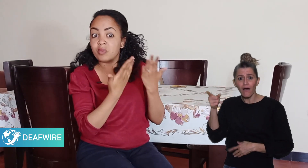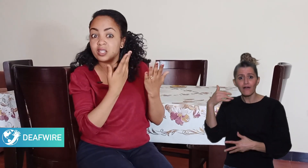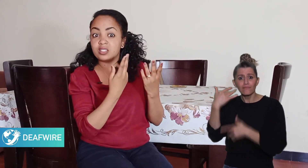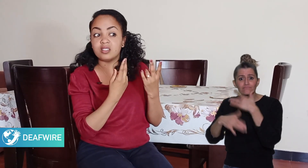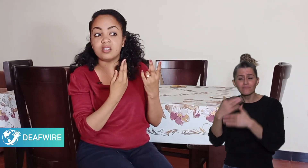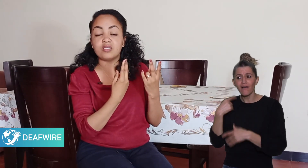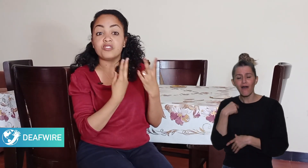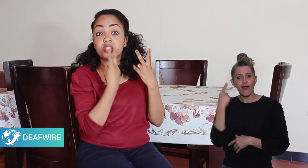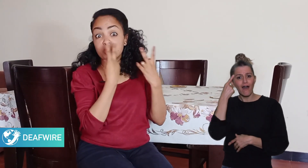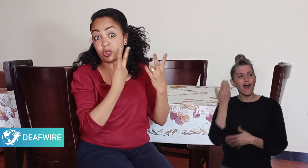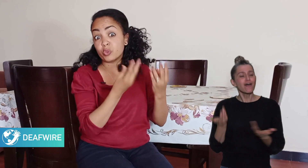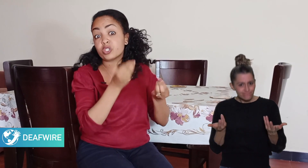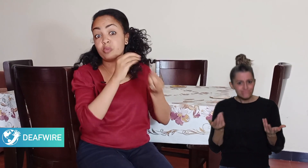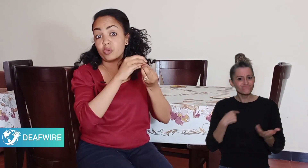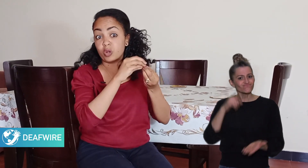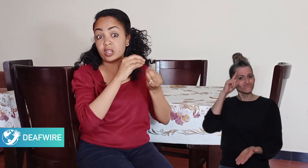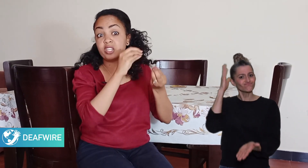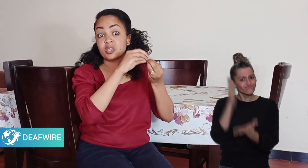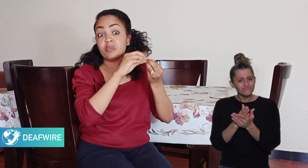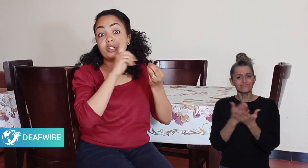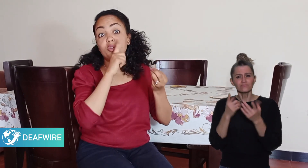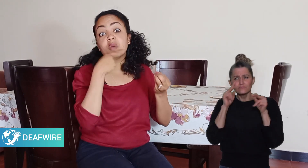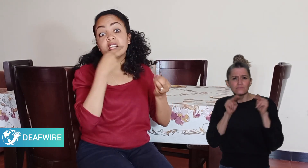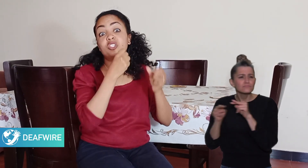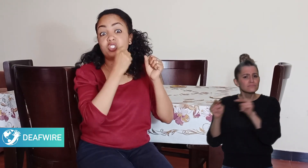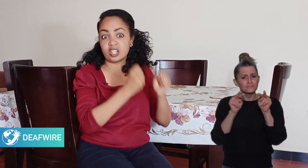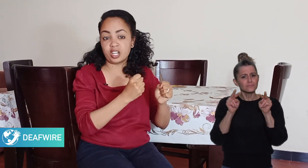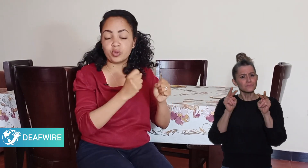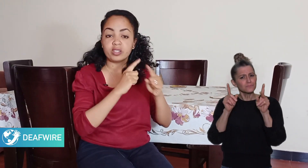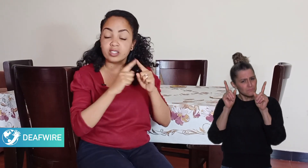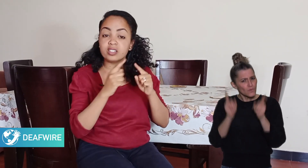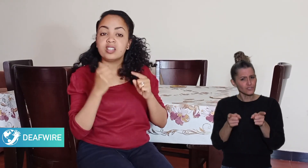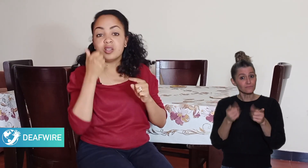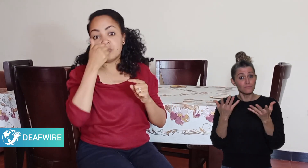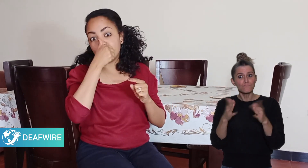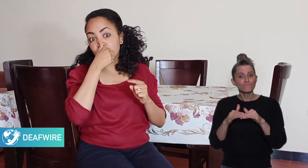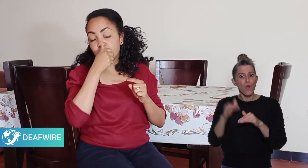that the visibility of CODAs would improve.